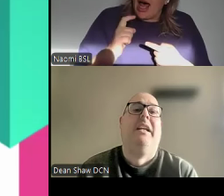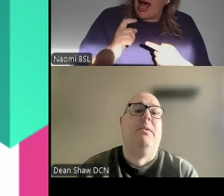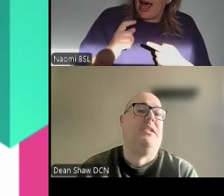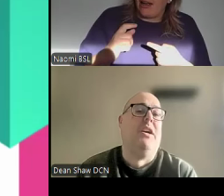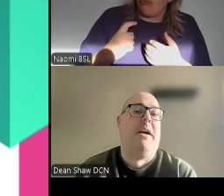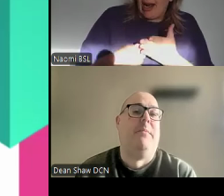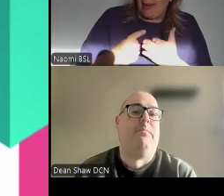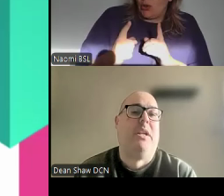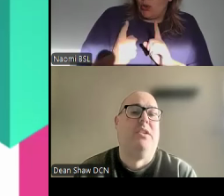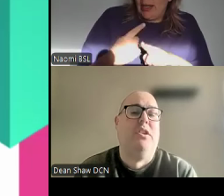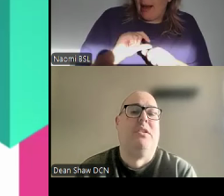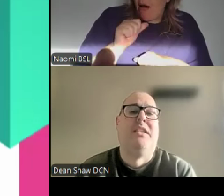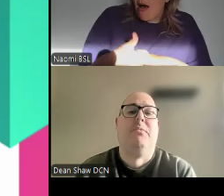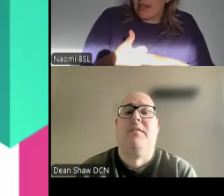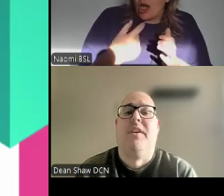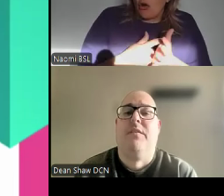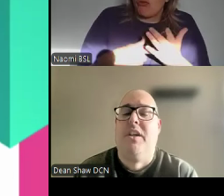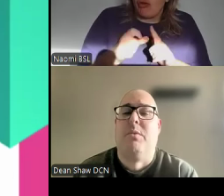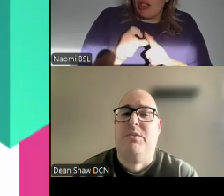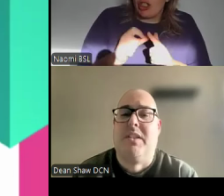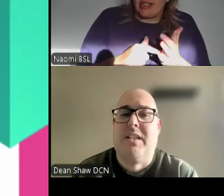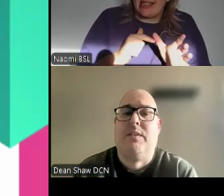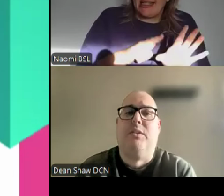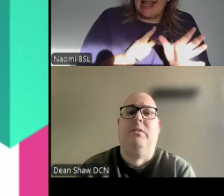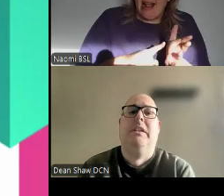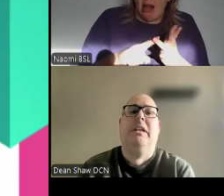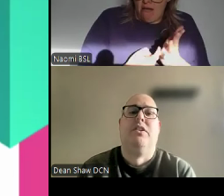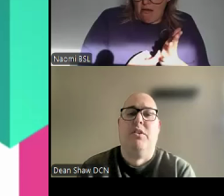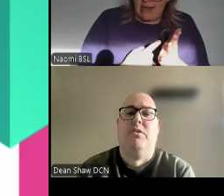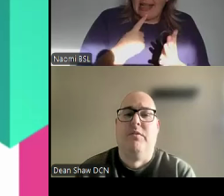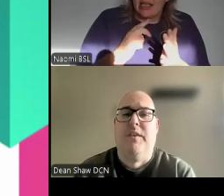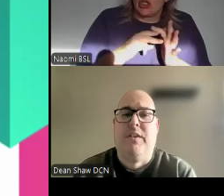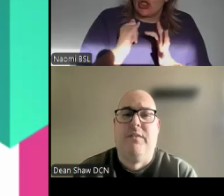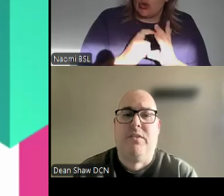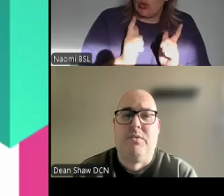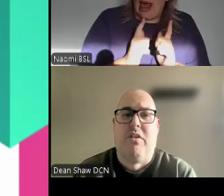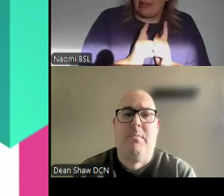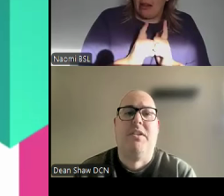and he wants to know about his newsletter, which I think the first one was successful, to 250 subscribers.